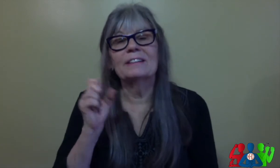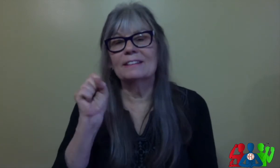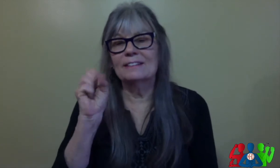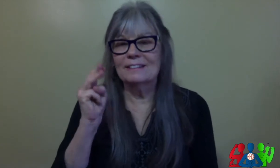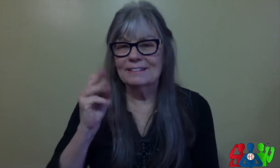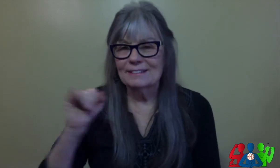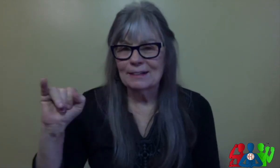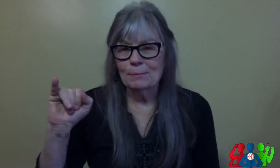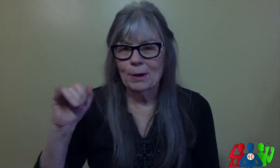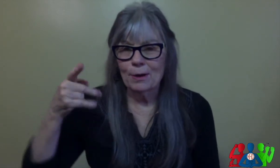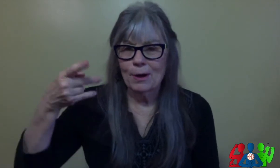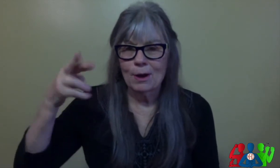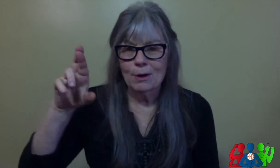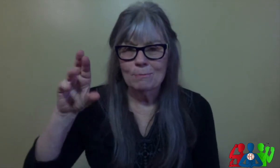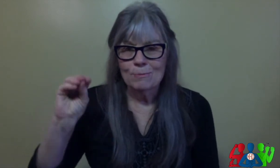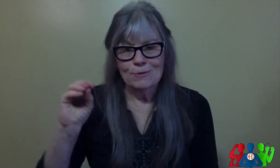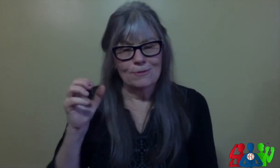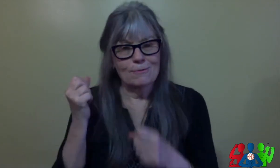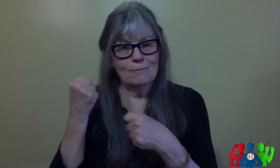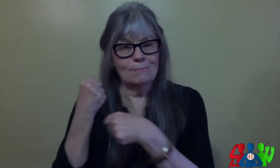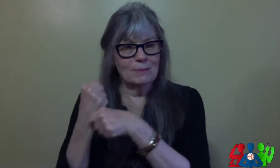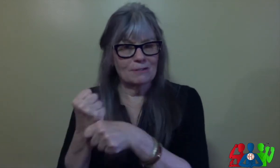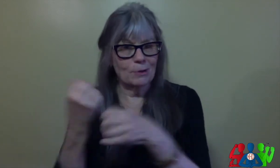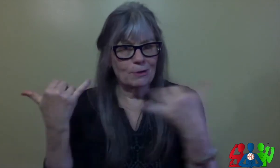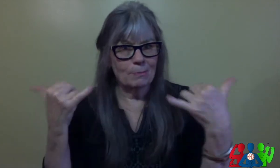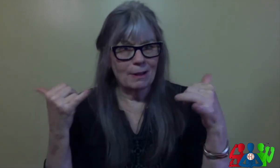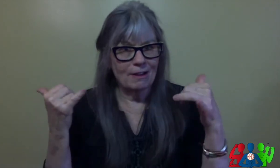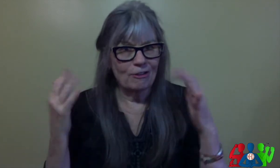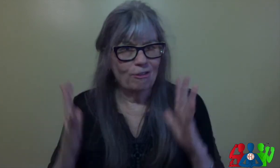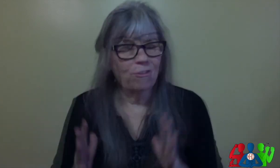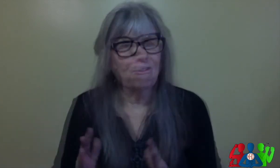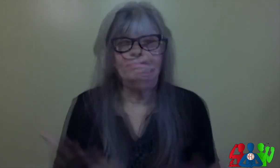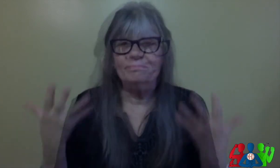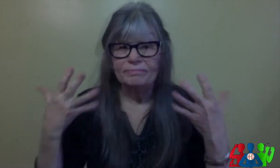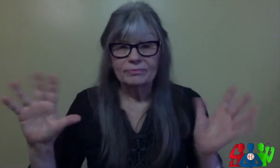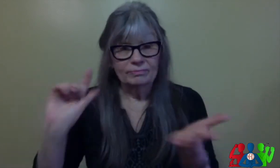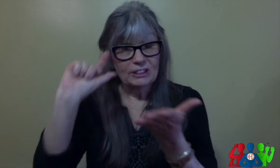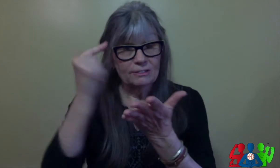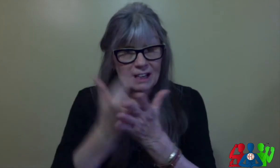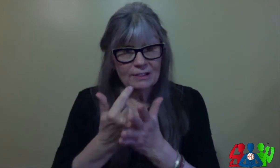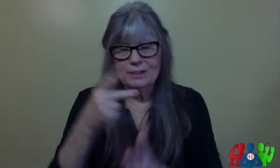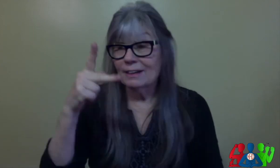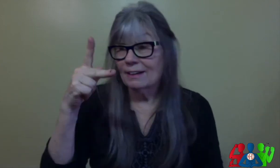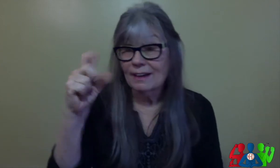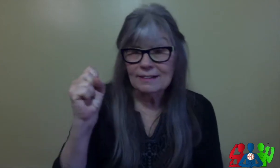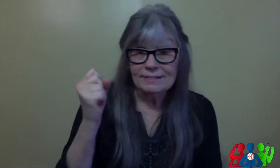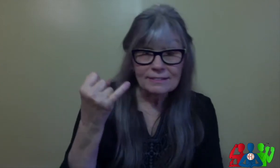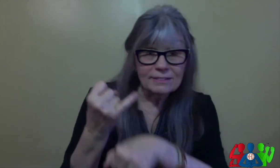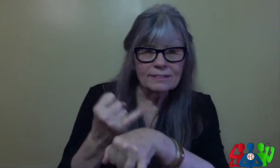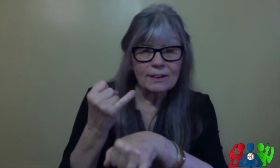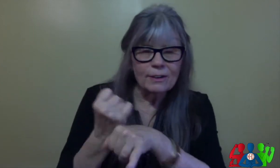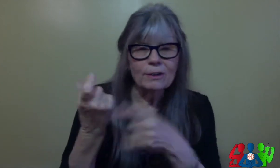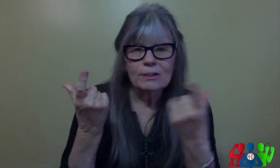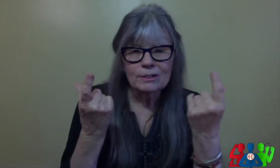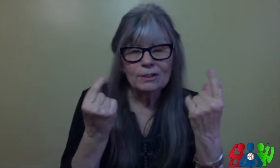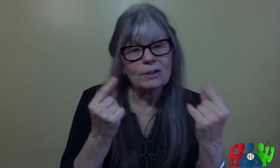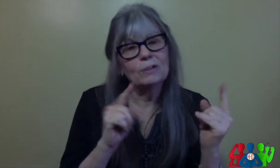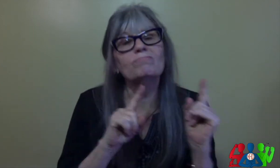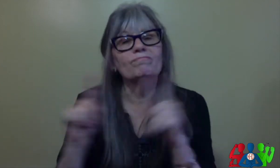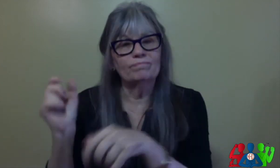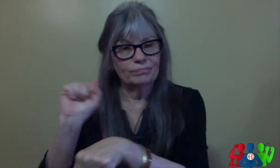Kansas. He was an African-American man, deaf, and a semi-pro baseball player. When